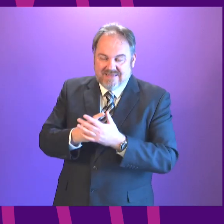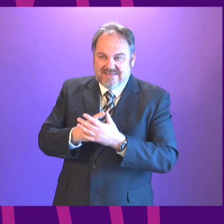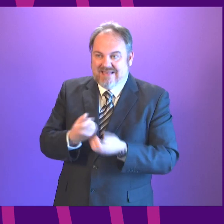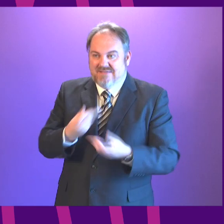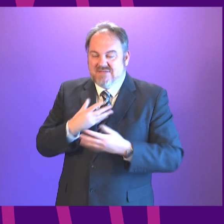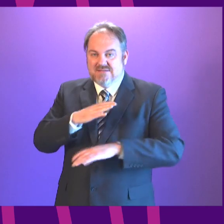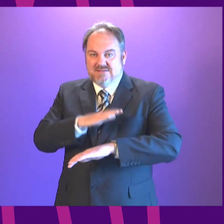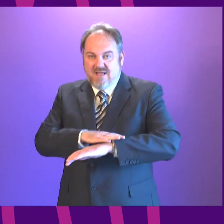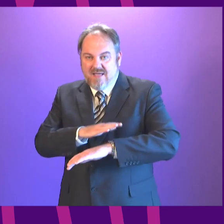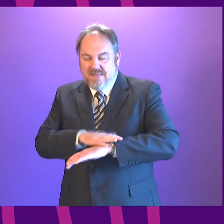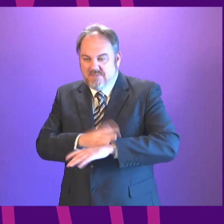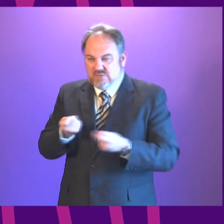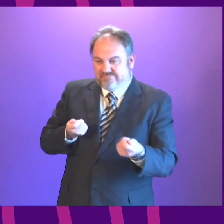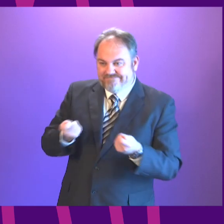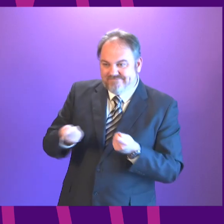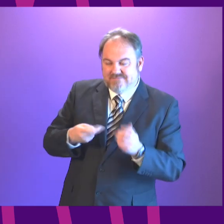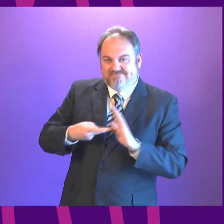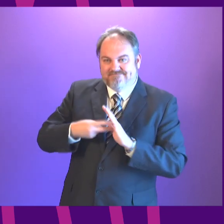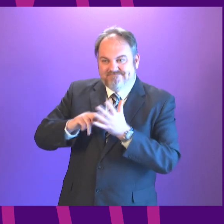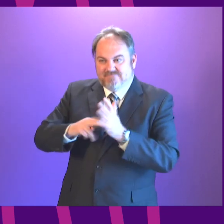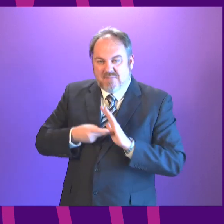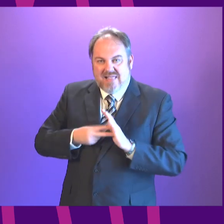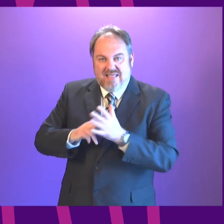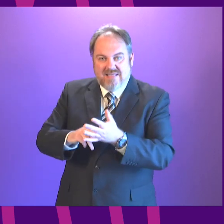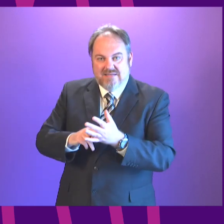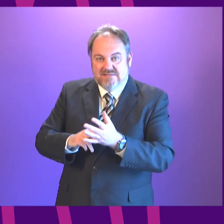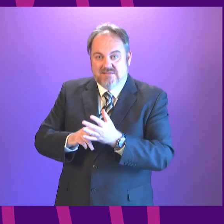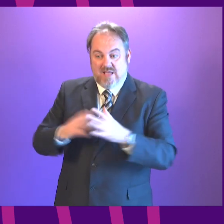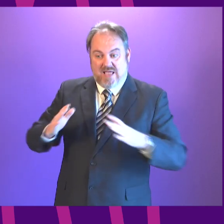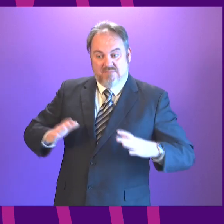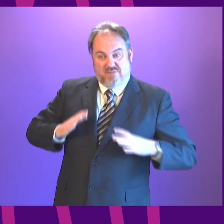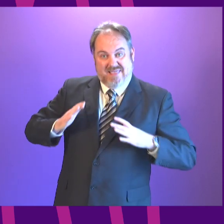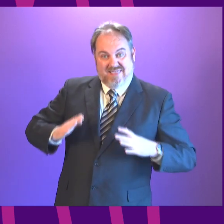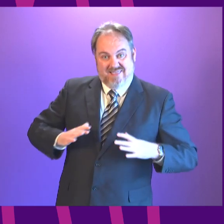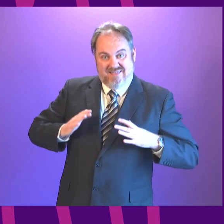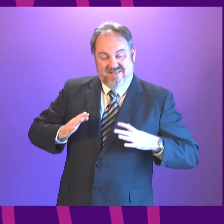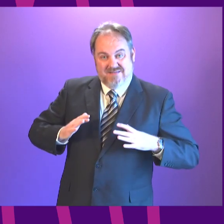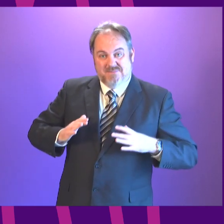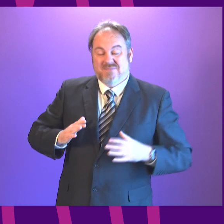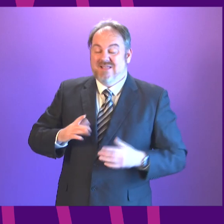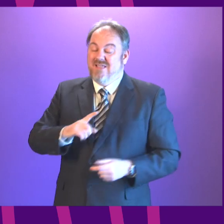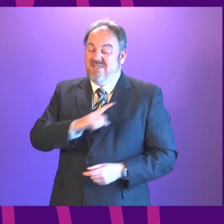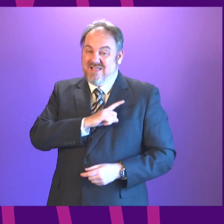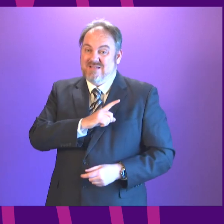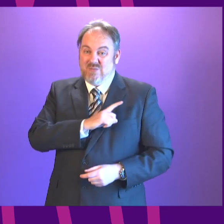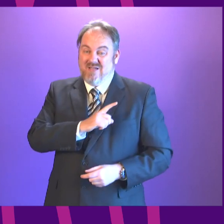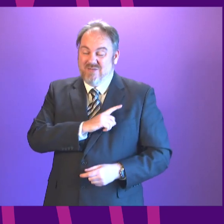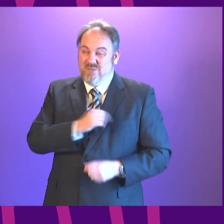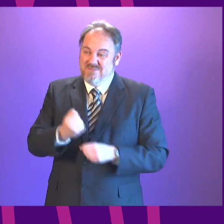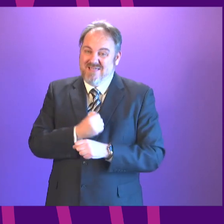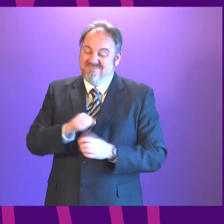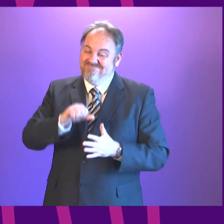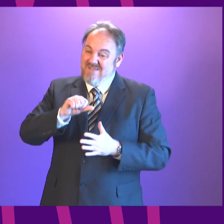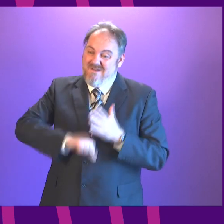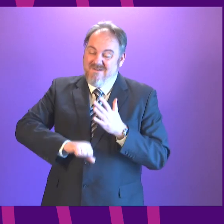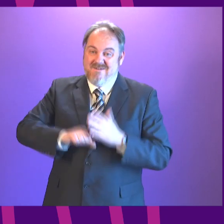some time to assess the situation. As a result, we have taken the difficult decision to delay the start of the new school term. It was a difficult decision for us, but even more so